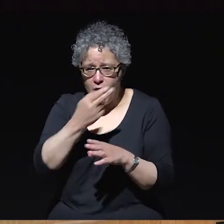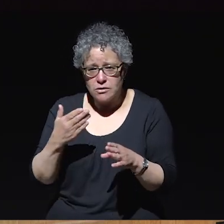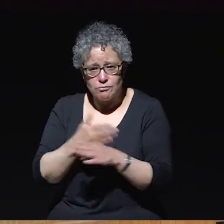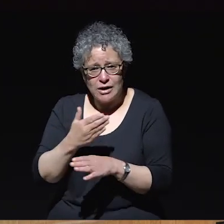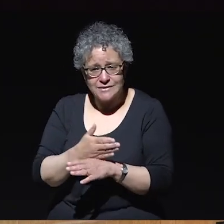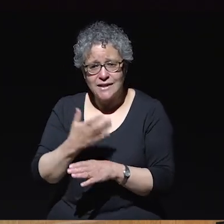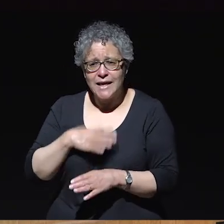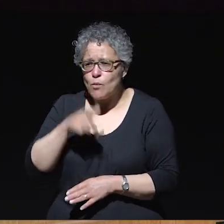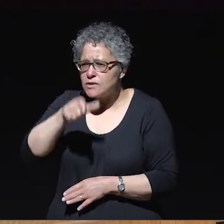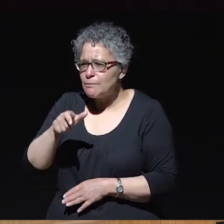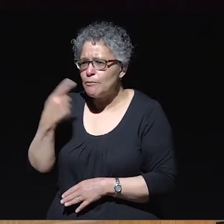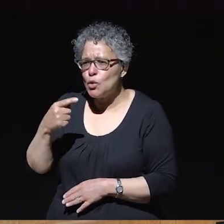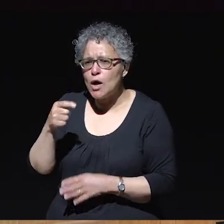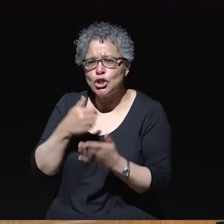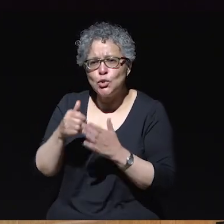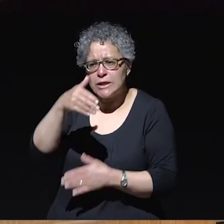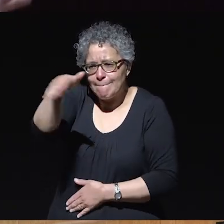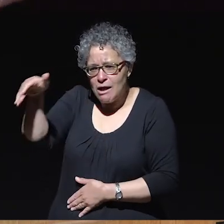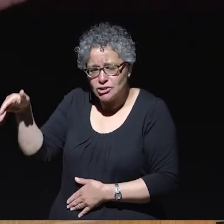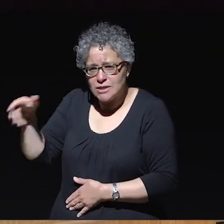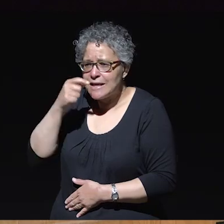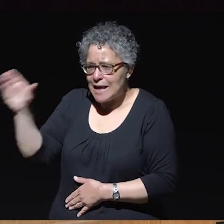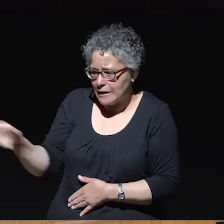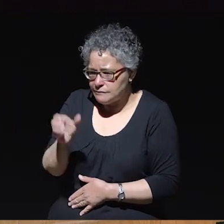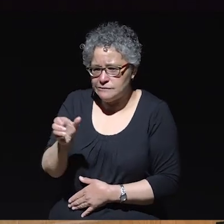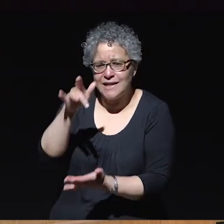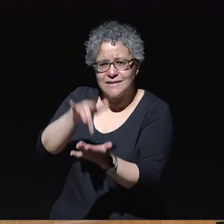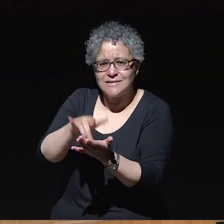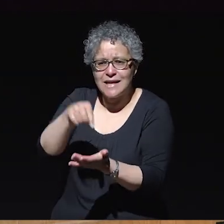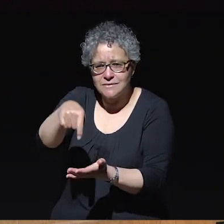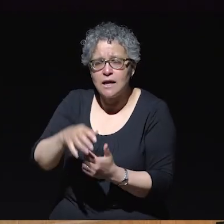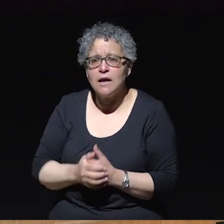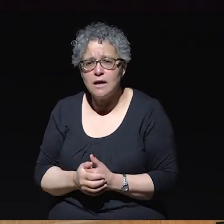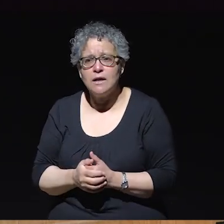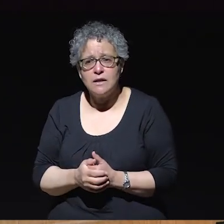who would normally be seen in the margins or not be represented at all. So, he too looks at issues of absence,